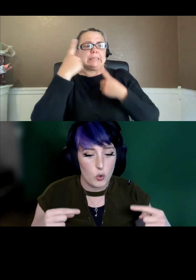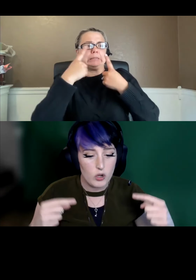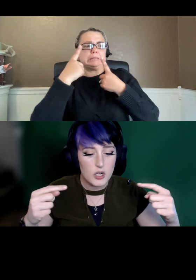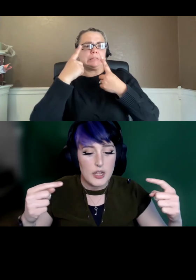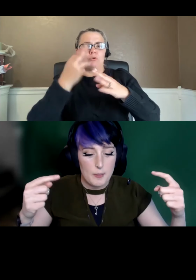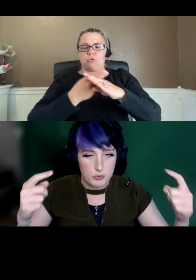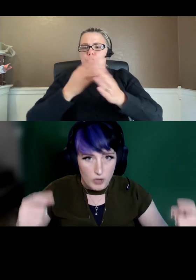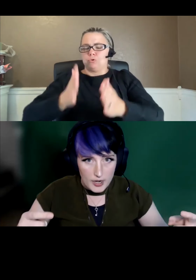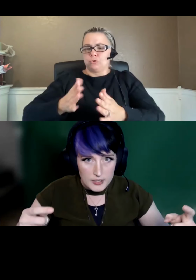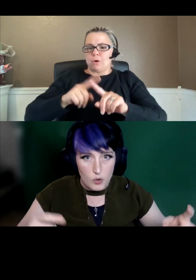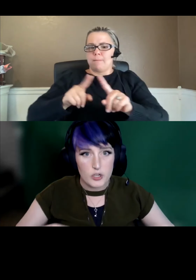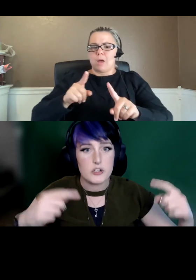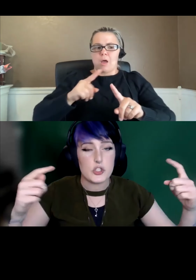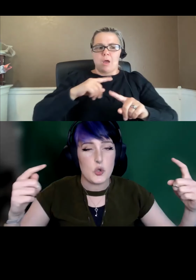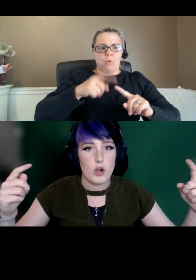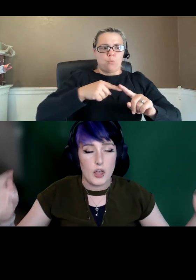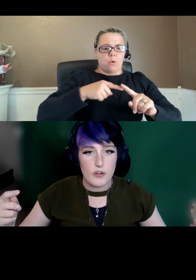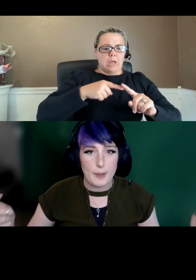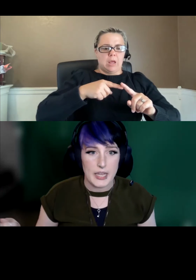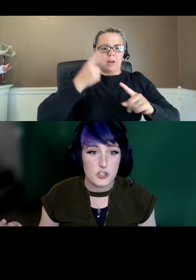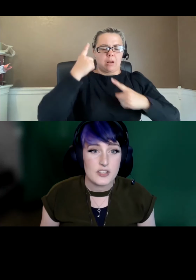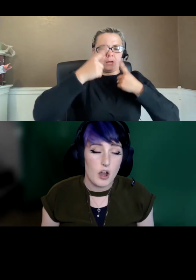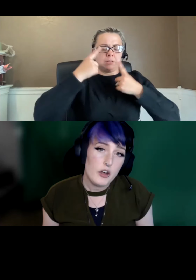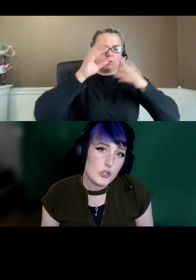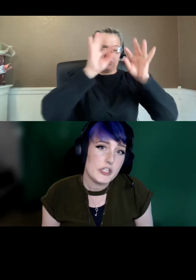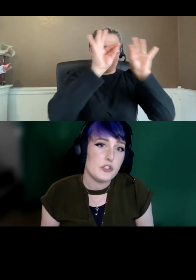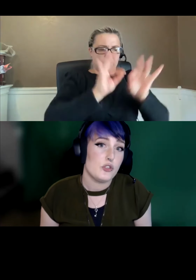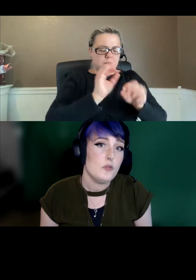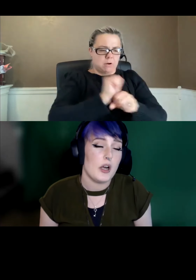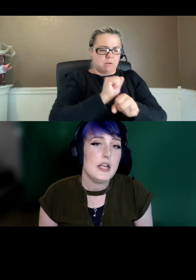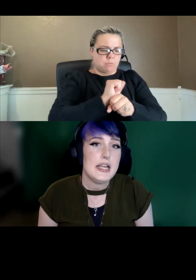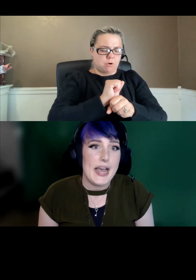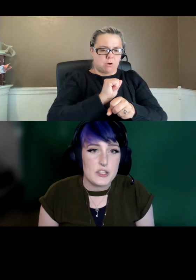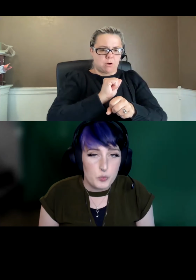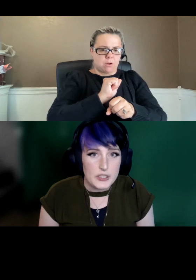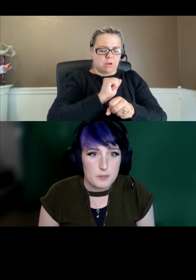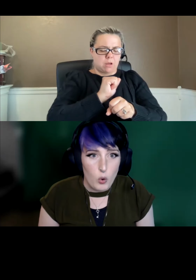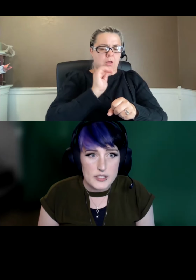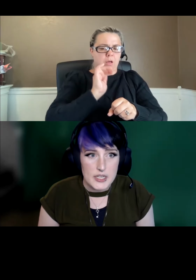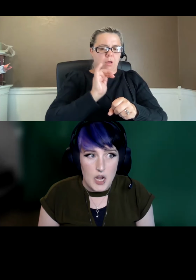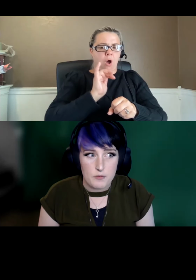your product owners, your other applications, are your consumer, and it's really important to not